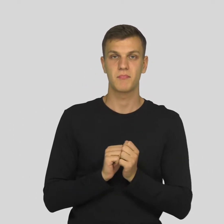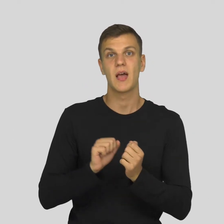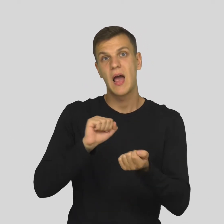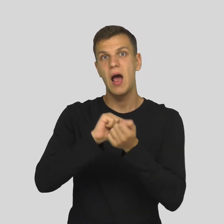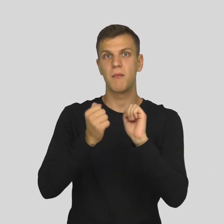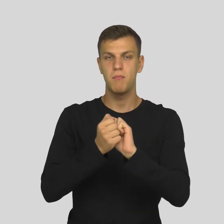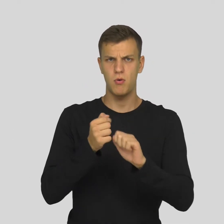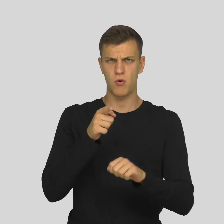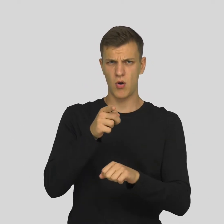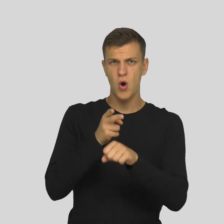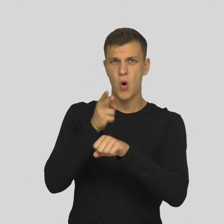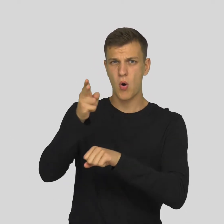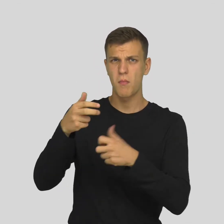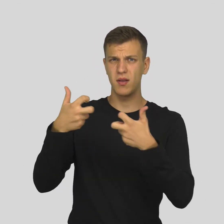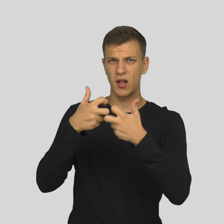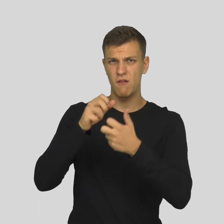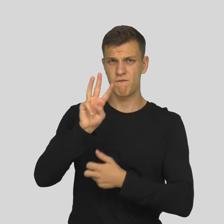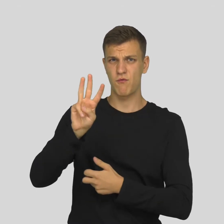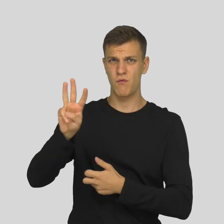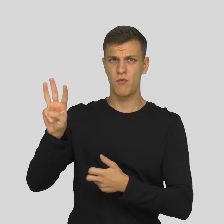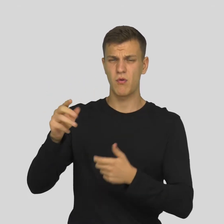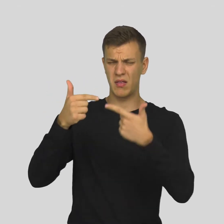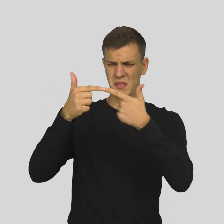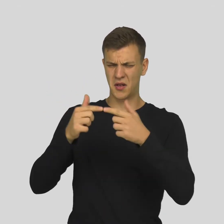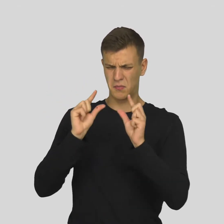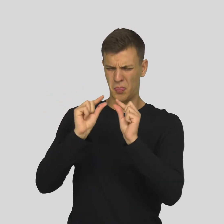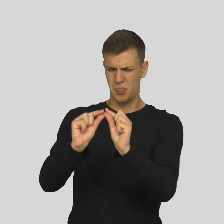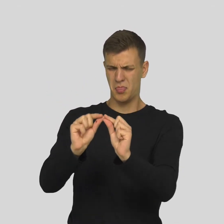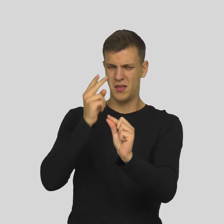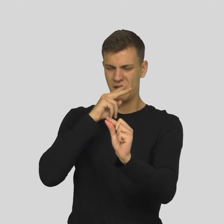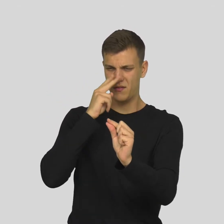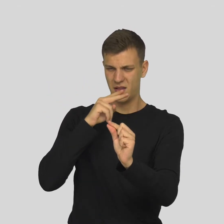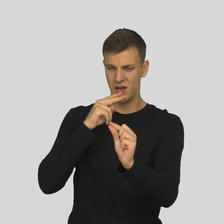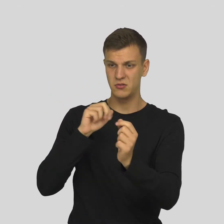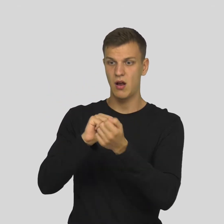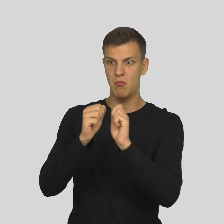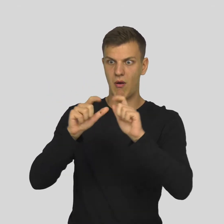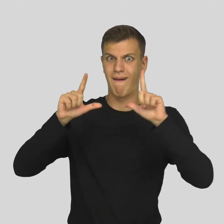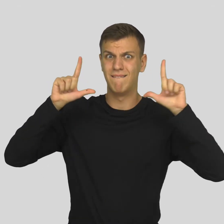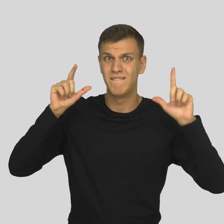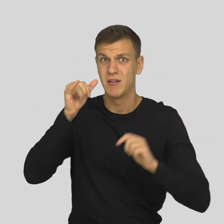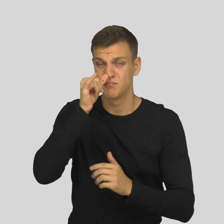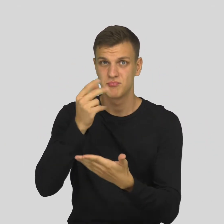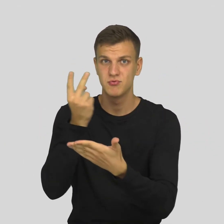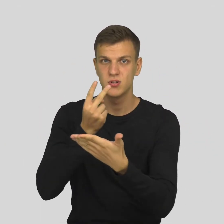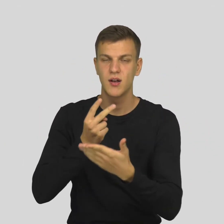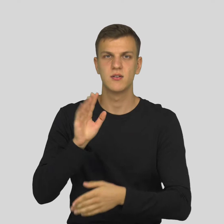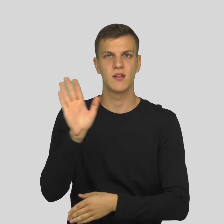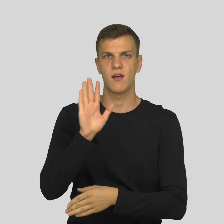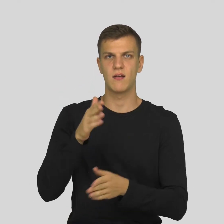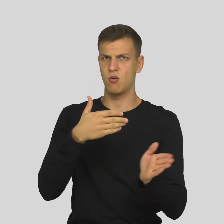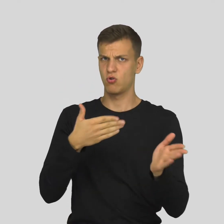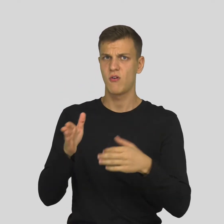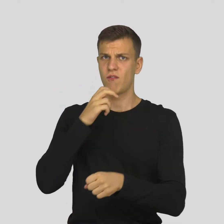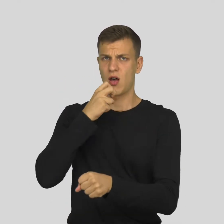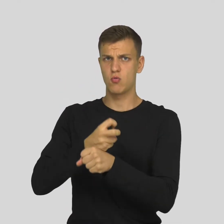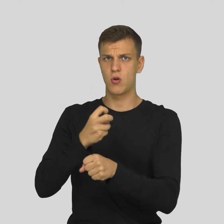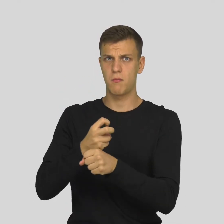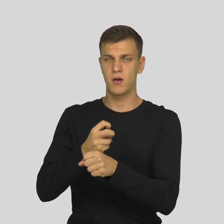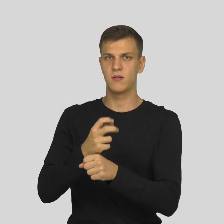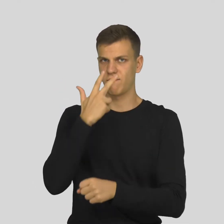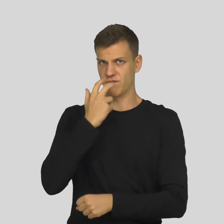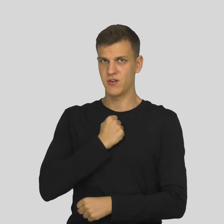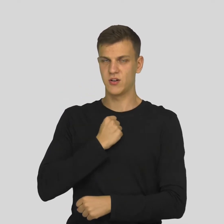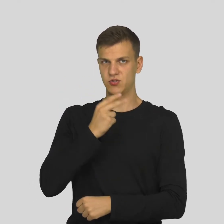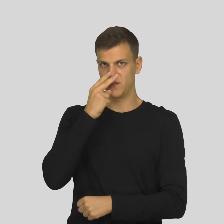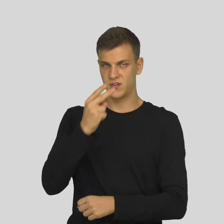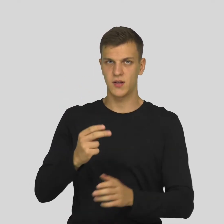Adjusting webpage content to the device window, eliminating the need for scrolling.